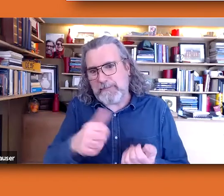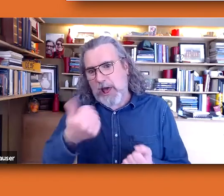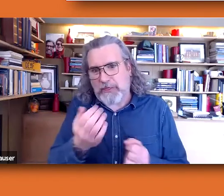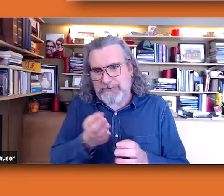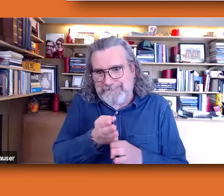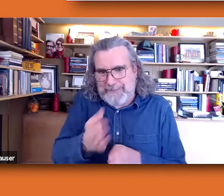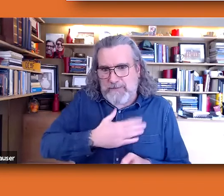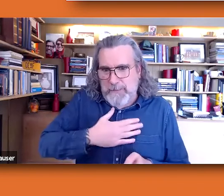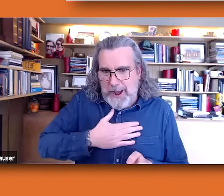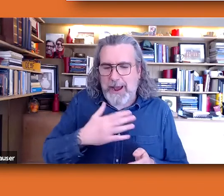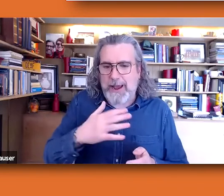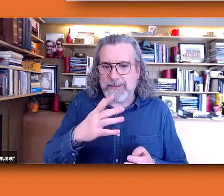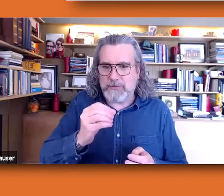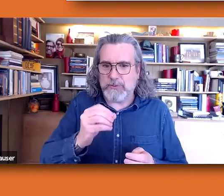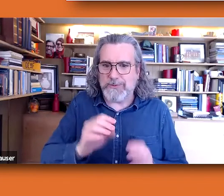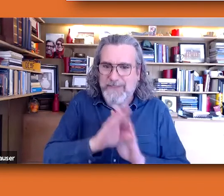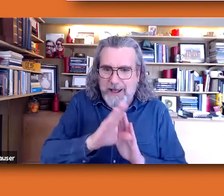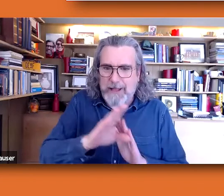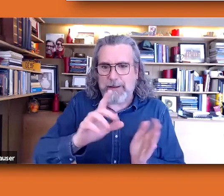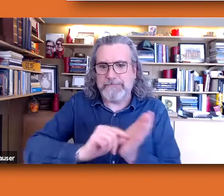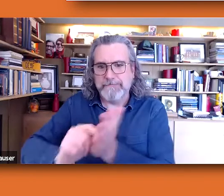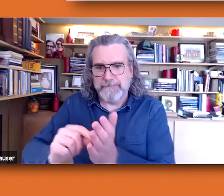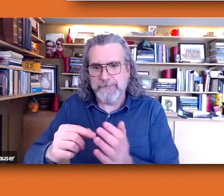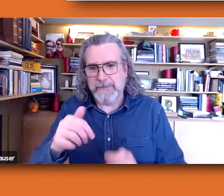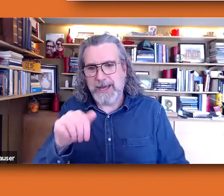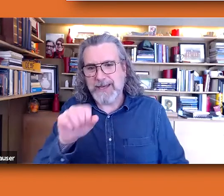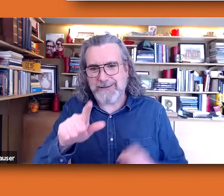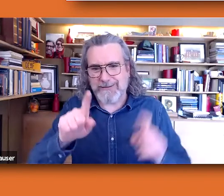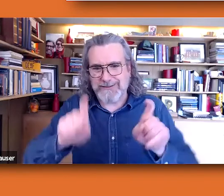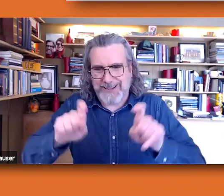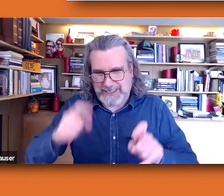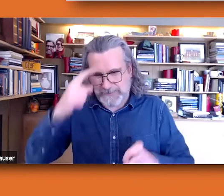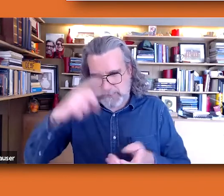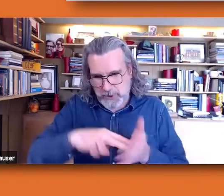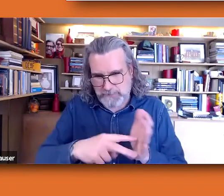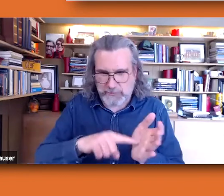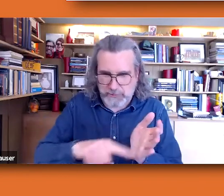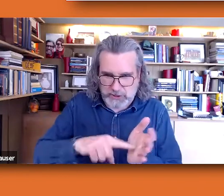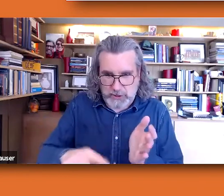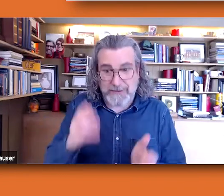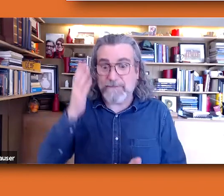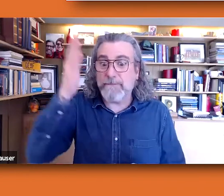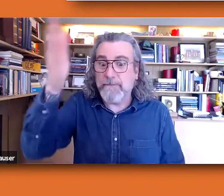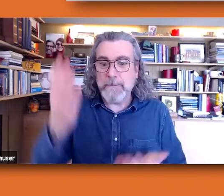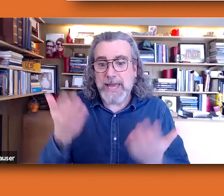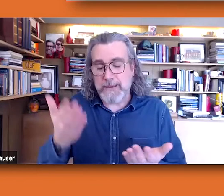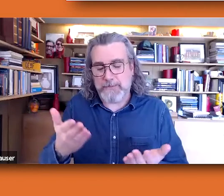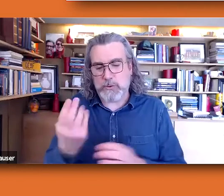And so that became another research interest of mine, and I have been able to publish several articles about ASL assessment,